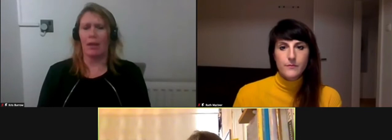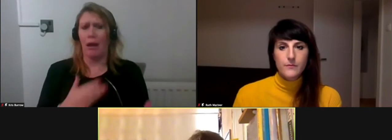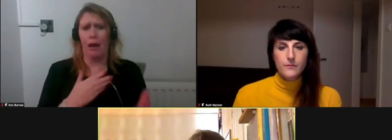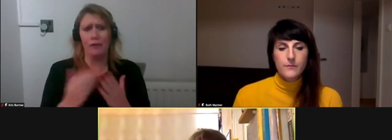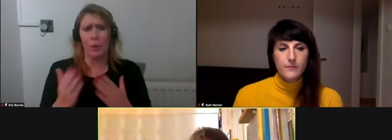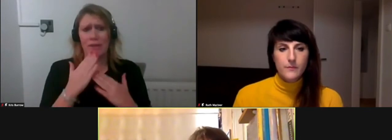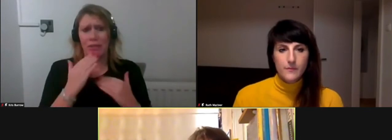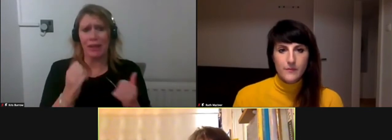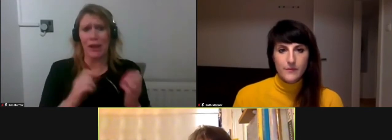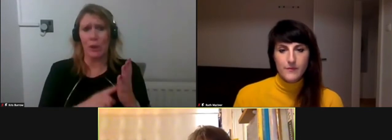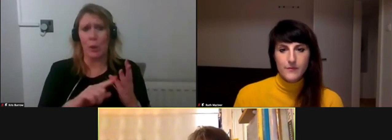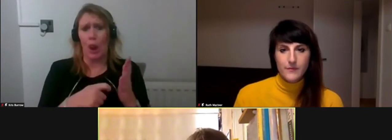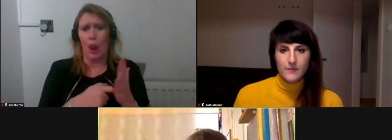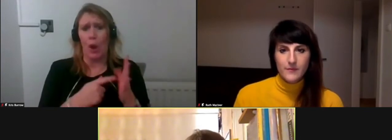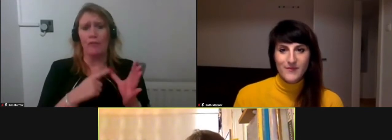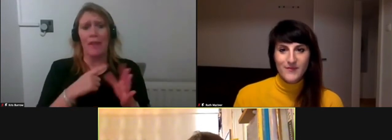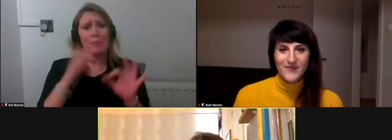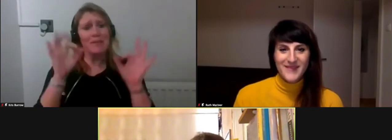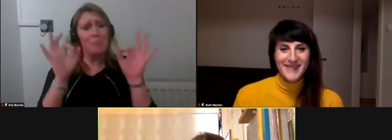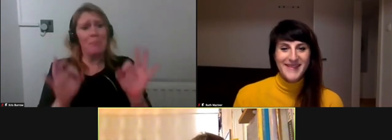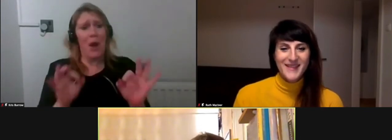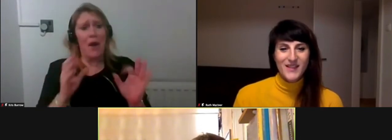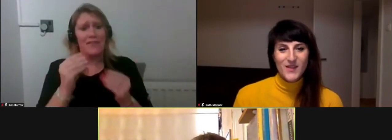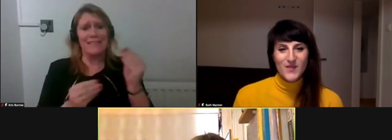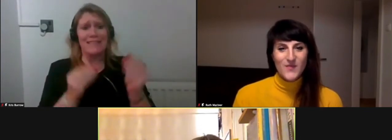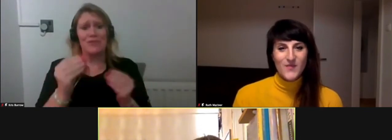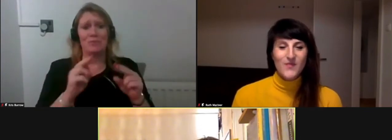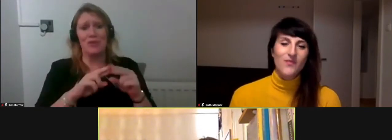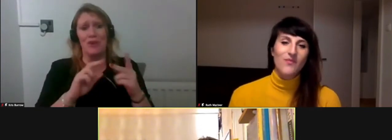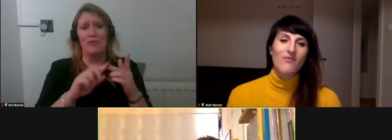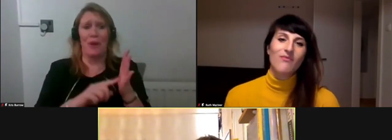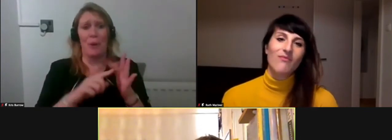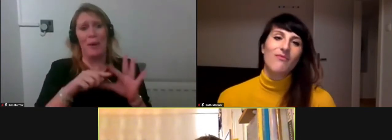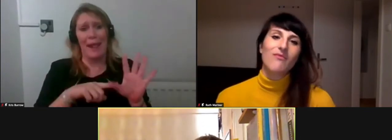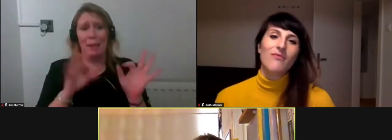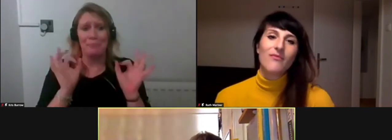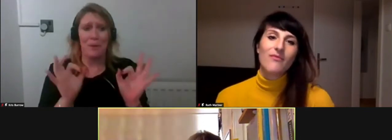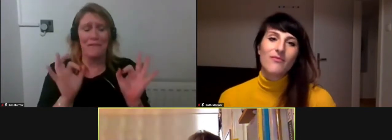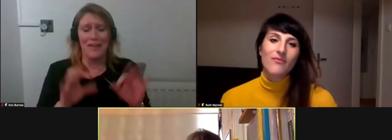Laura, that was a perfect description actually! I mean, generally